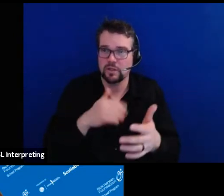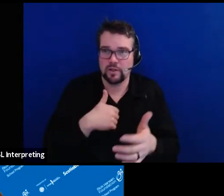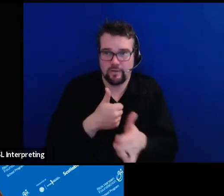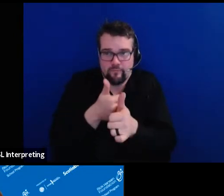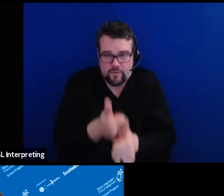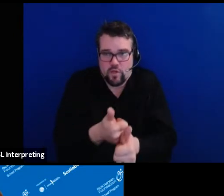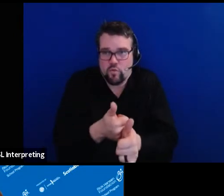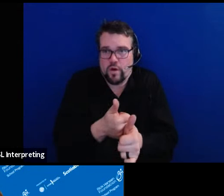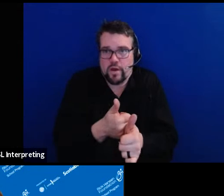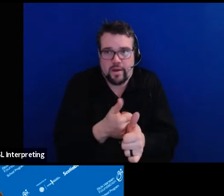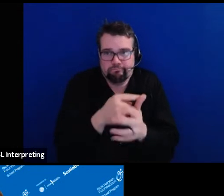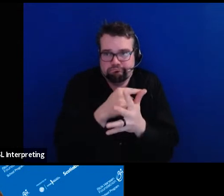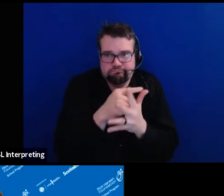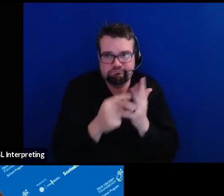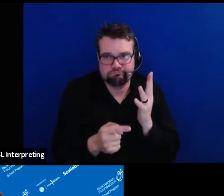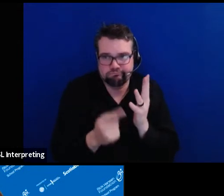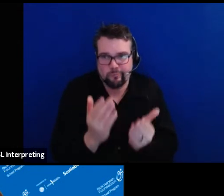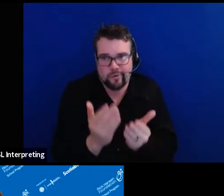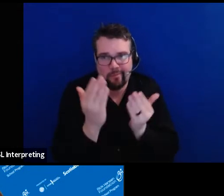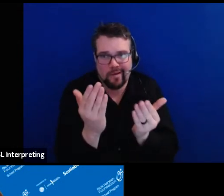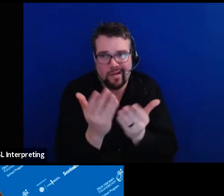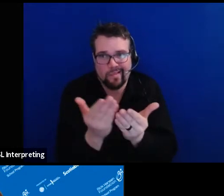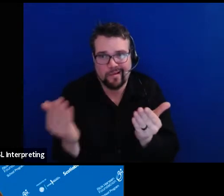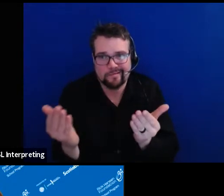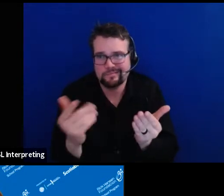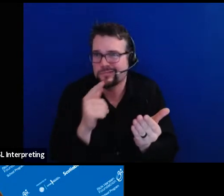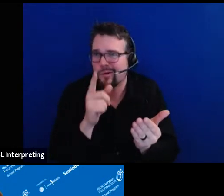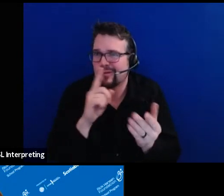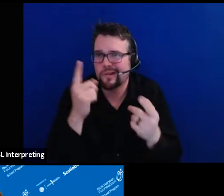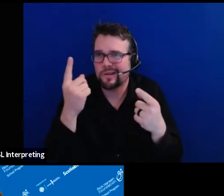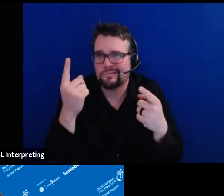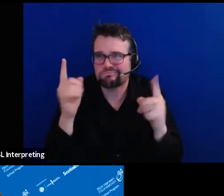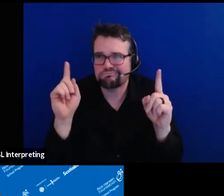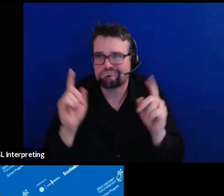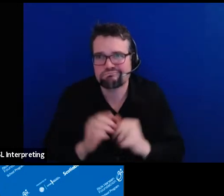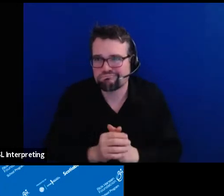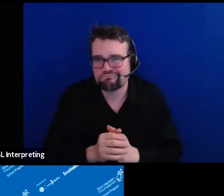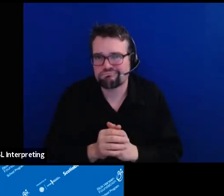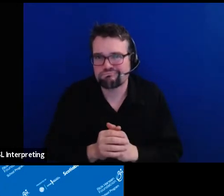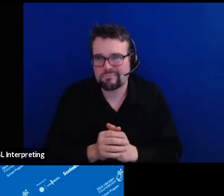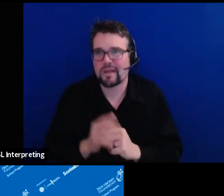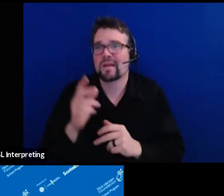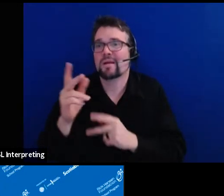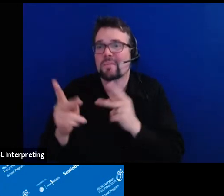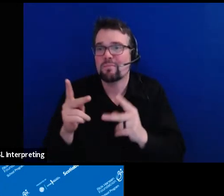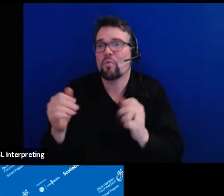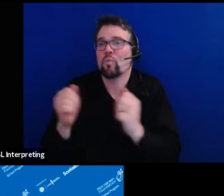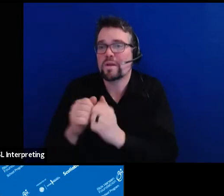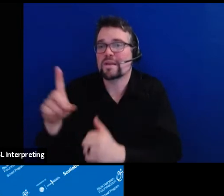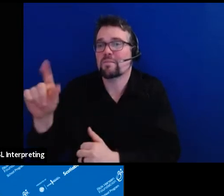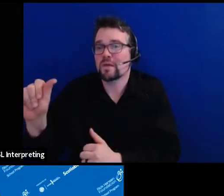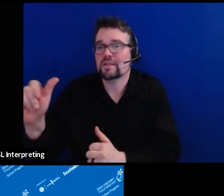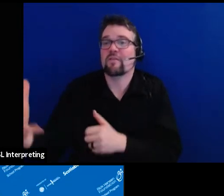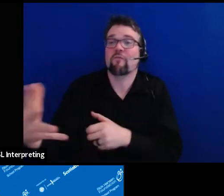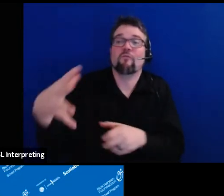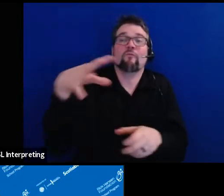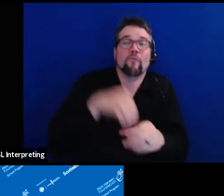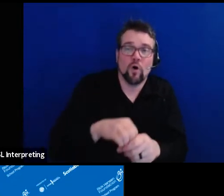REALLY WORK, YOU KNOW? THE MOST MEANINGFUL ENGAGEMENT IS ENGAGING PEOPLE WITH DISABILITIES IN, YOU KNOW, ALL